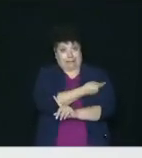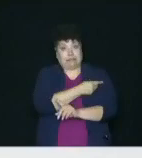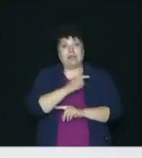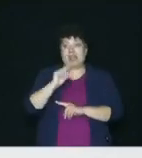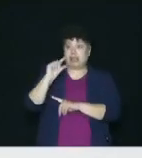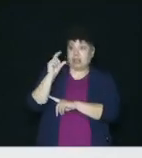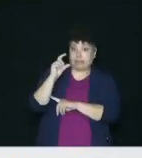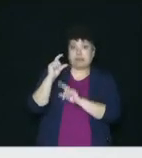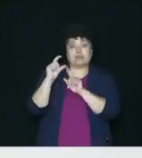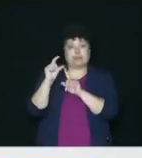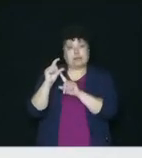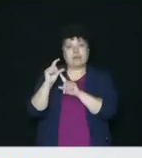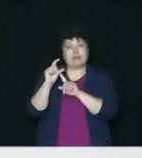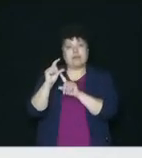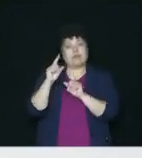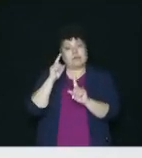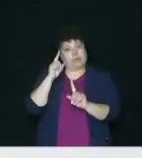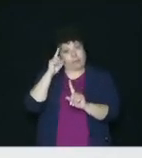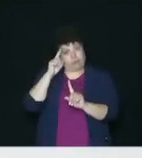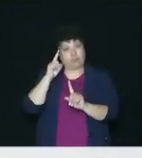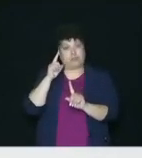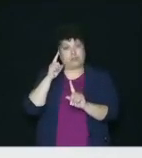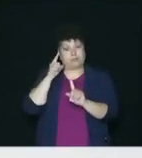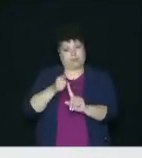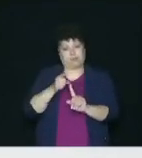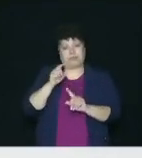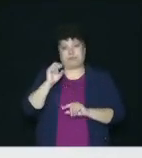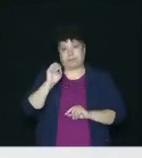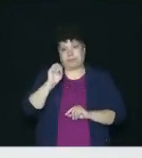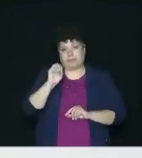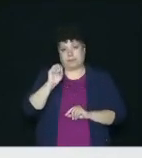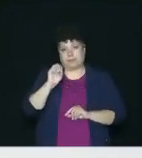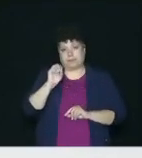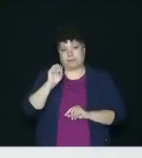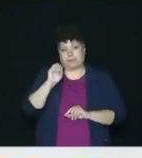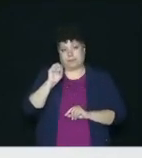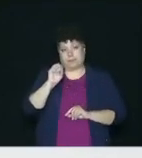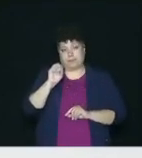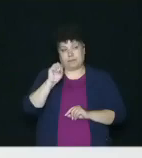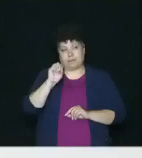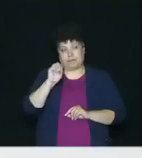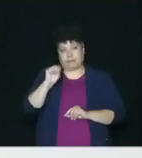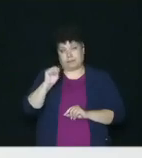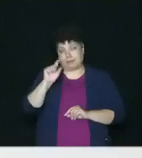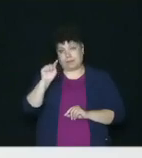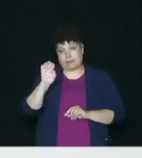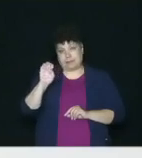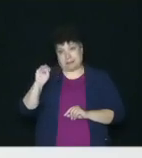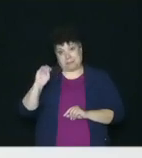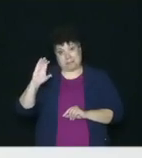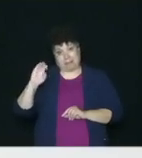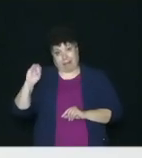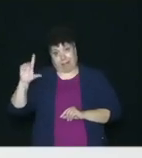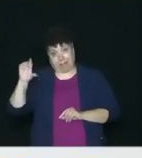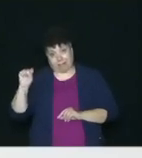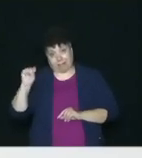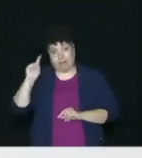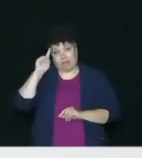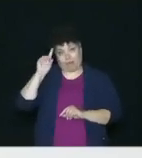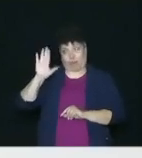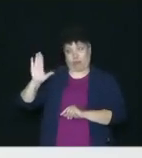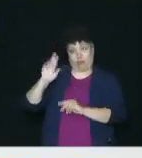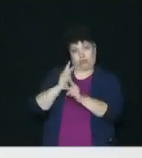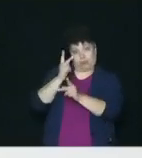BY MODERNA OF THE VACCINE THAT